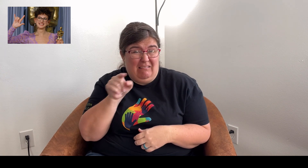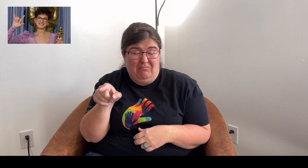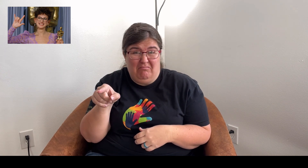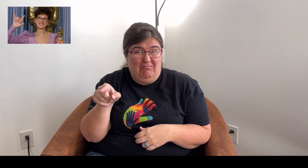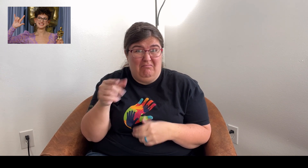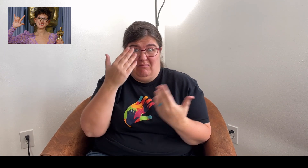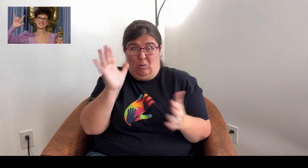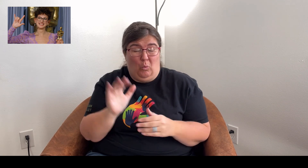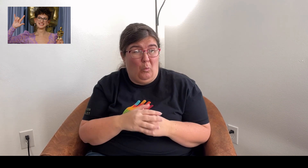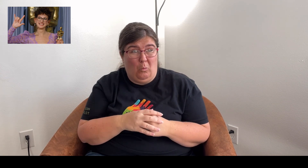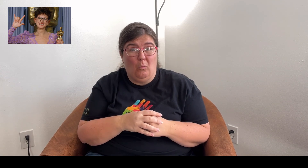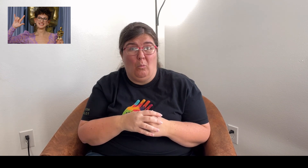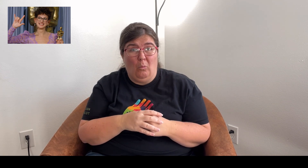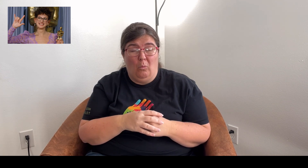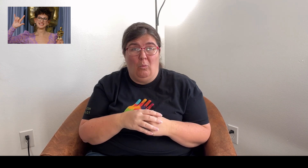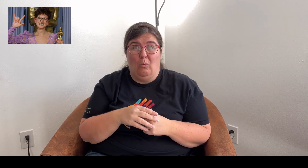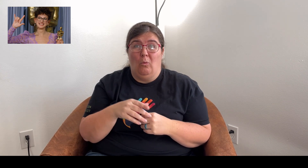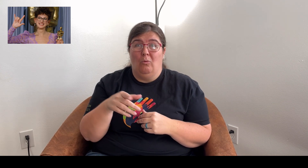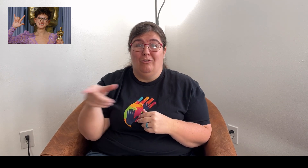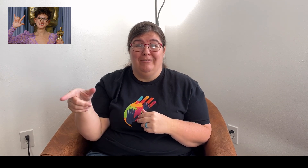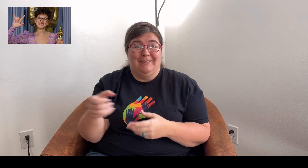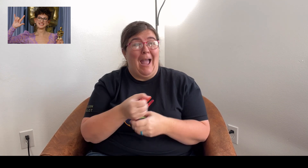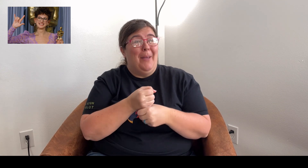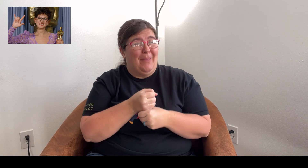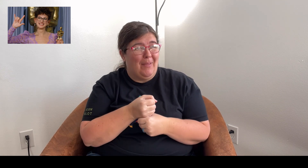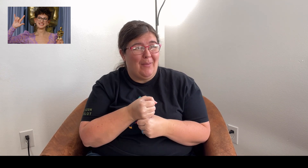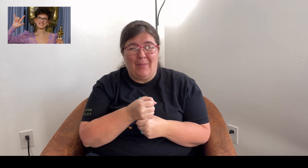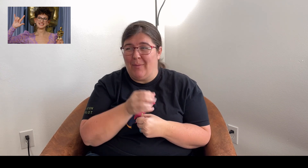She was innocent and practically a teenager who didn't know about any of this.